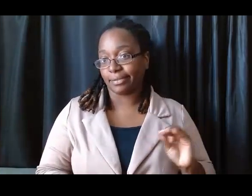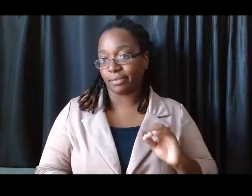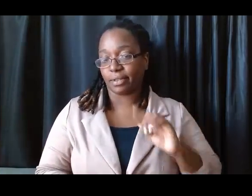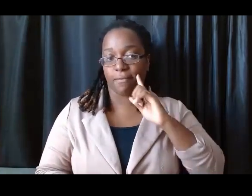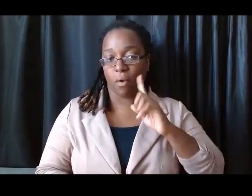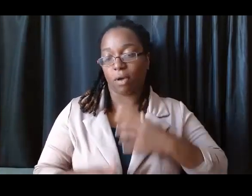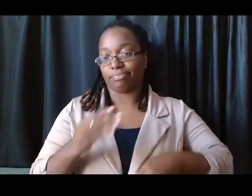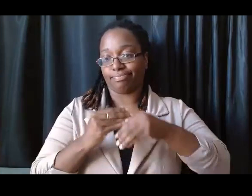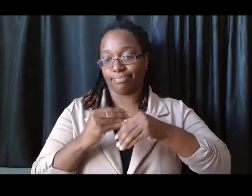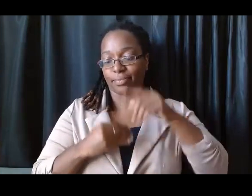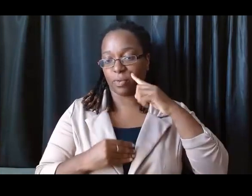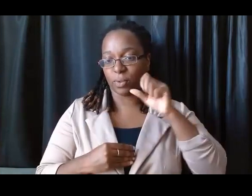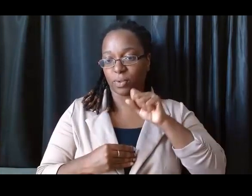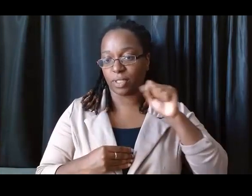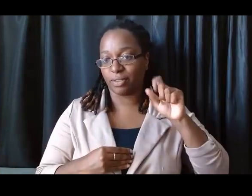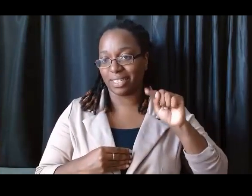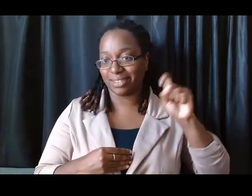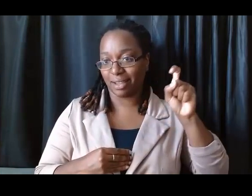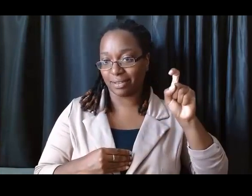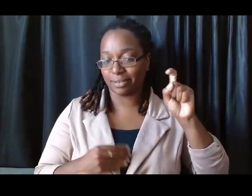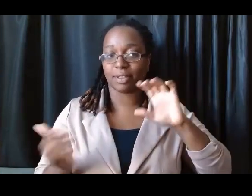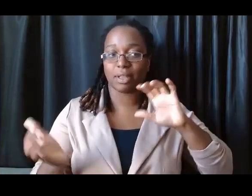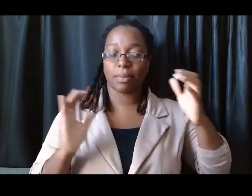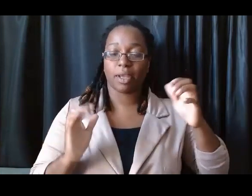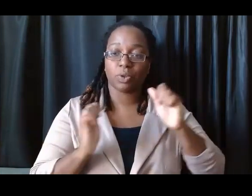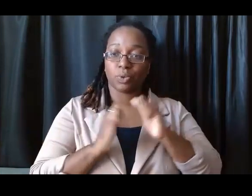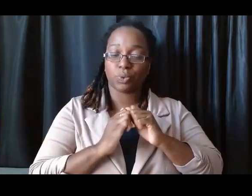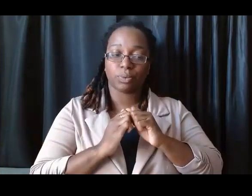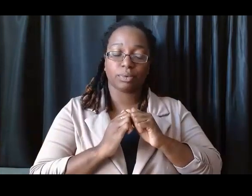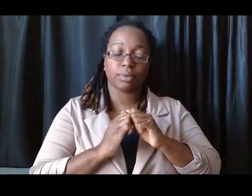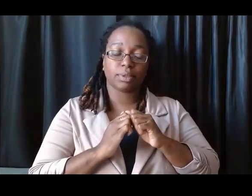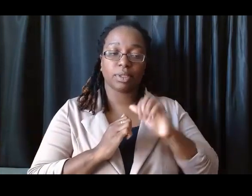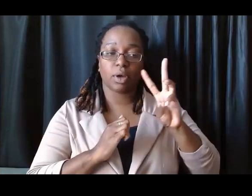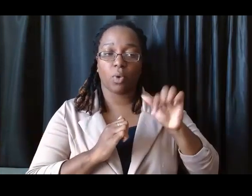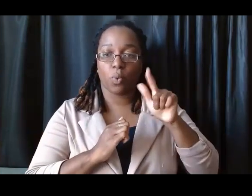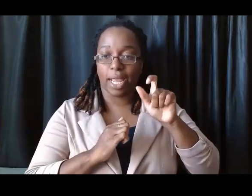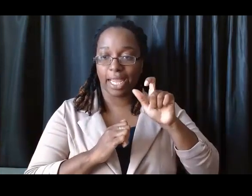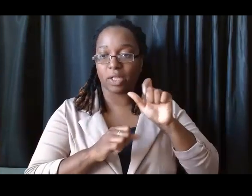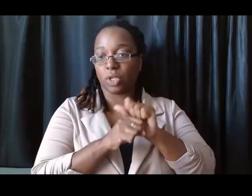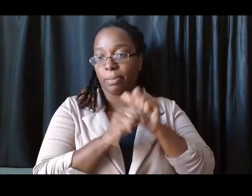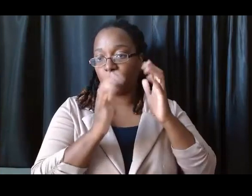Compared to a wage employed person. So they let you take that as a deduction.